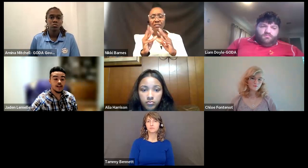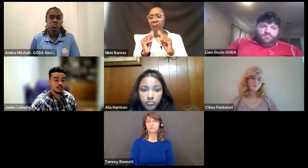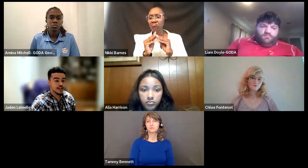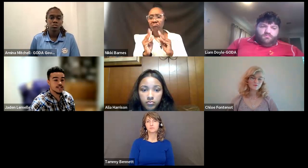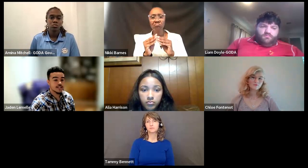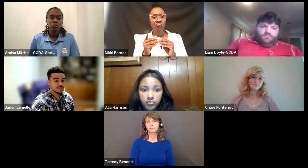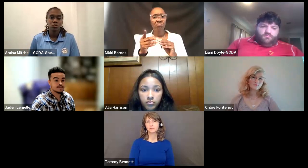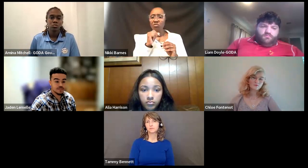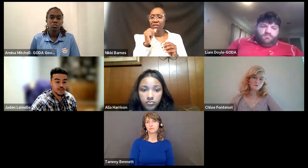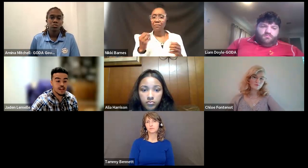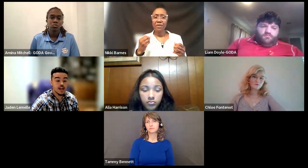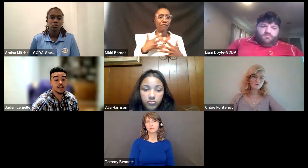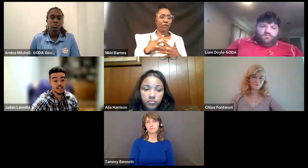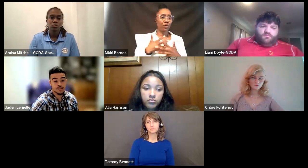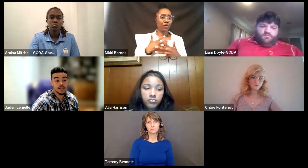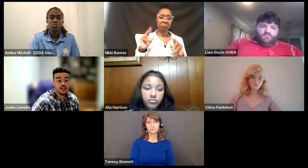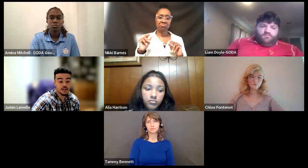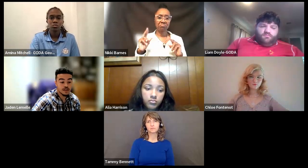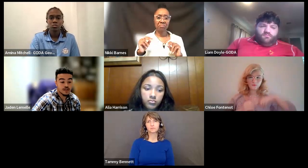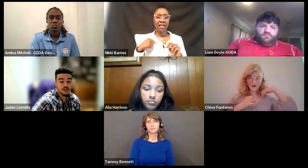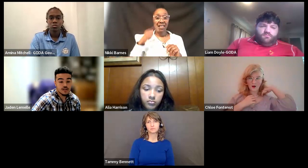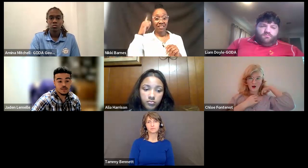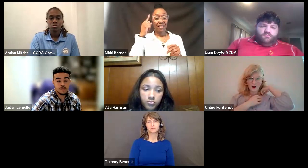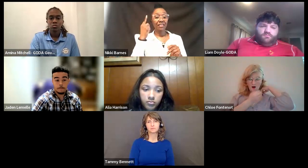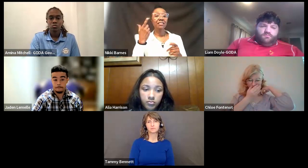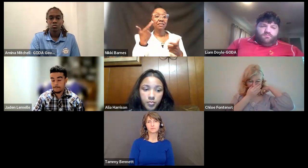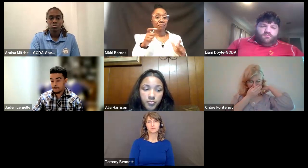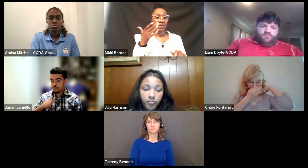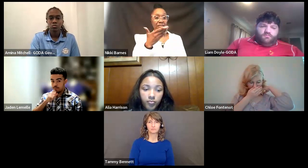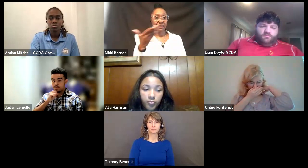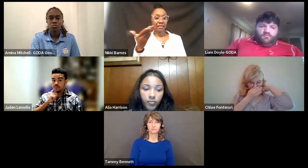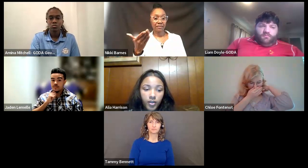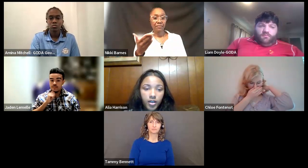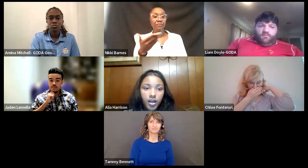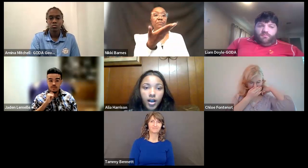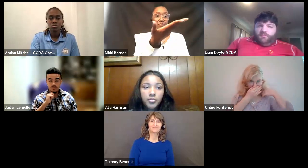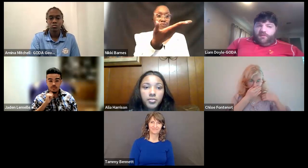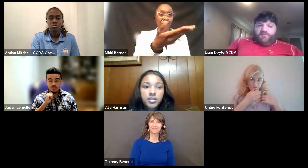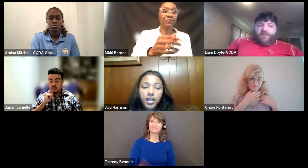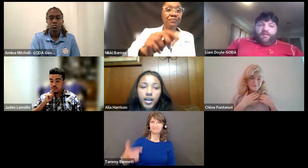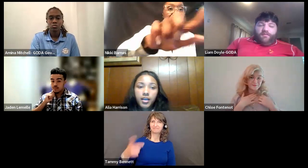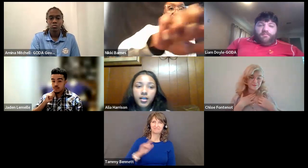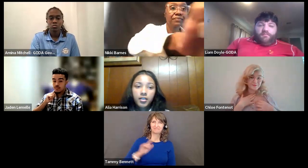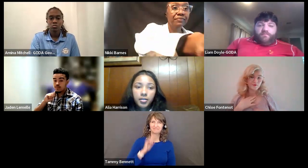And that's and I think that's the big thing. Okay.